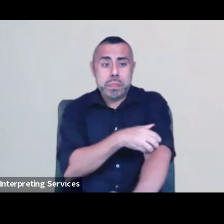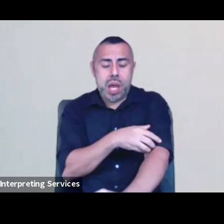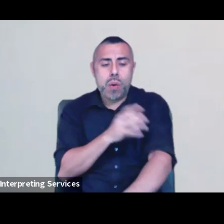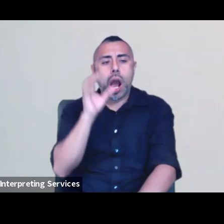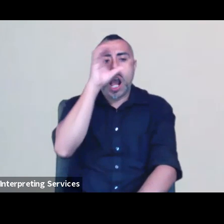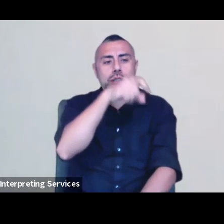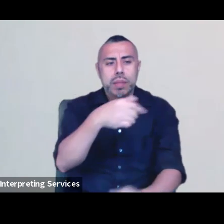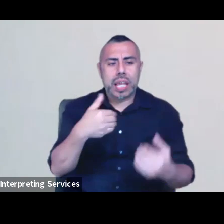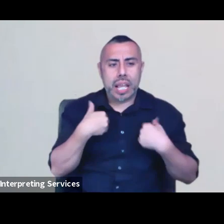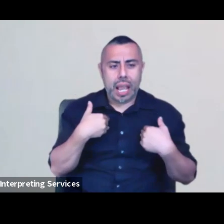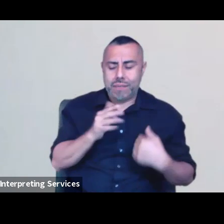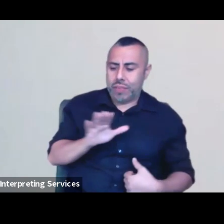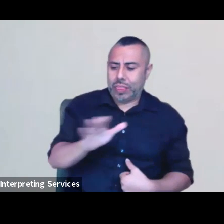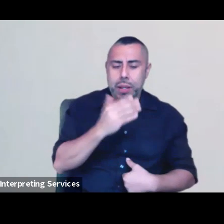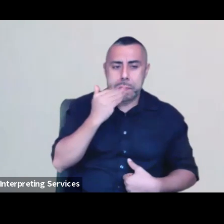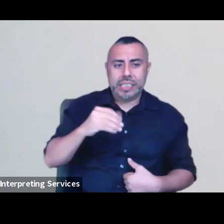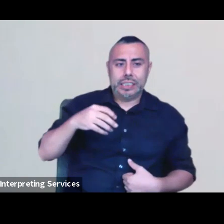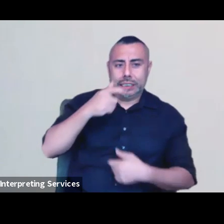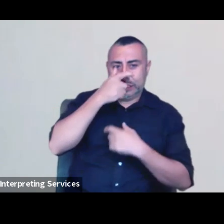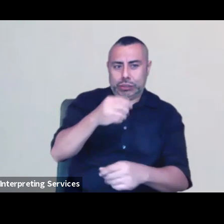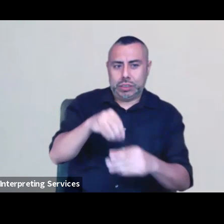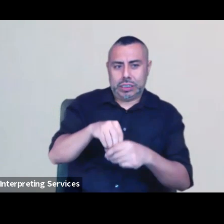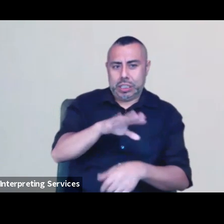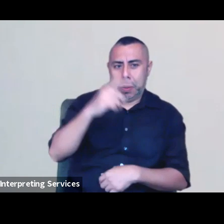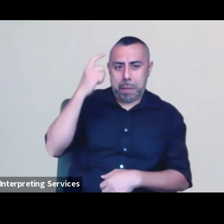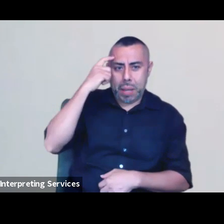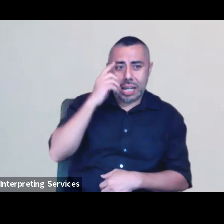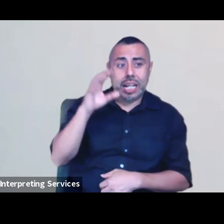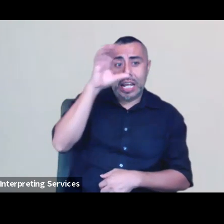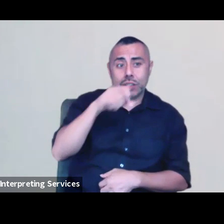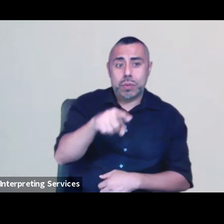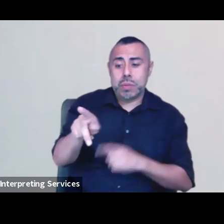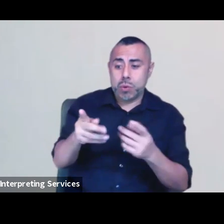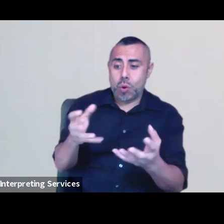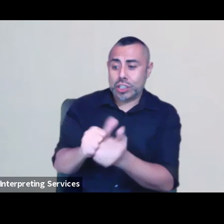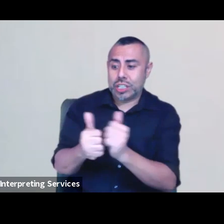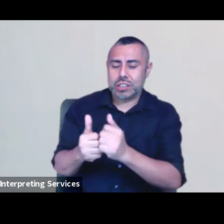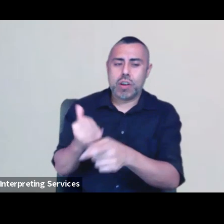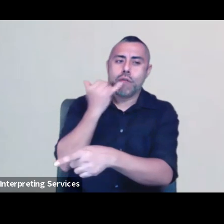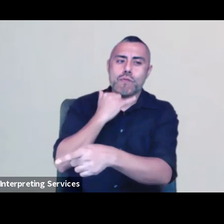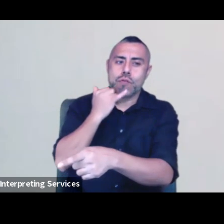having run a nonprofit arts organization for 25 years and from the countless stories I've heard